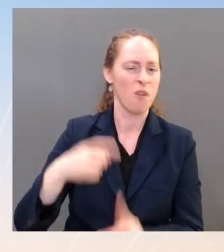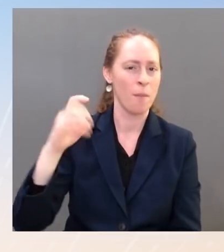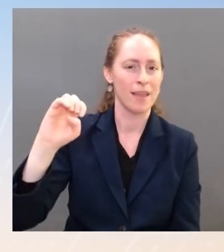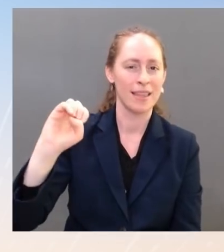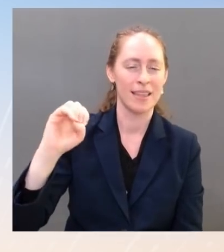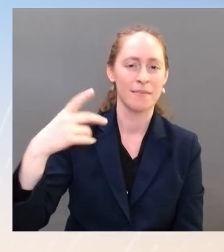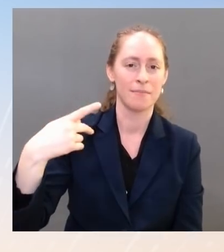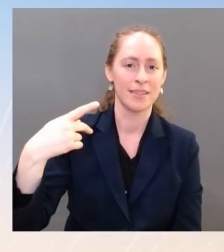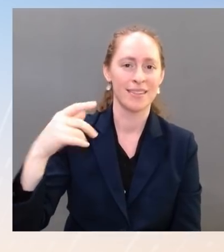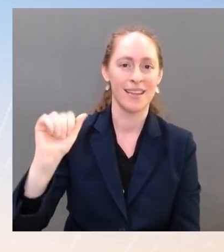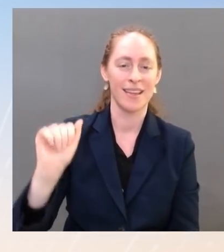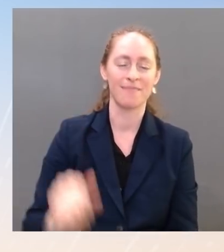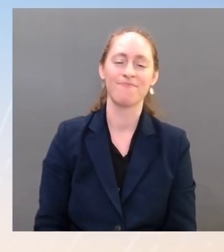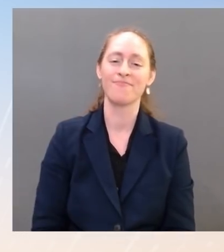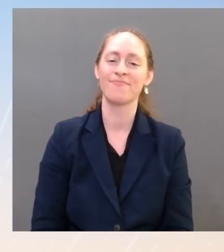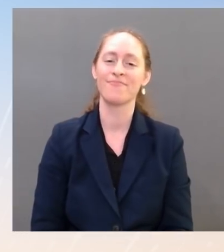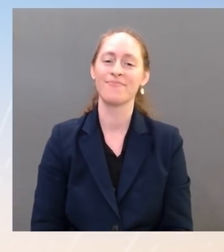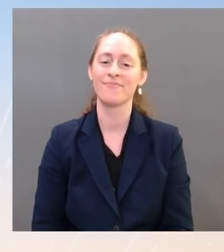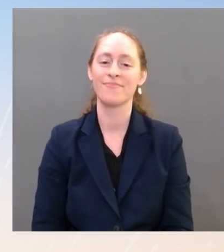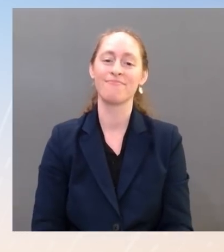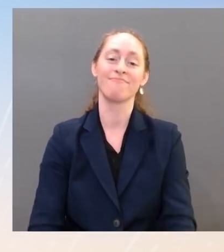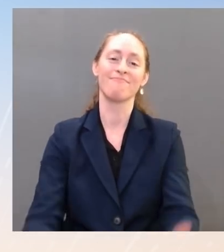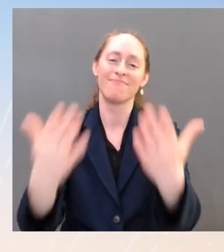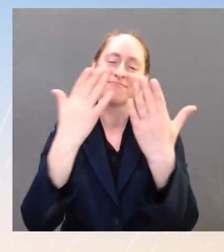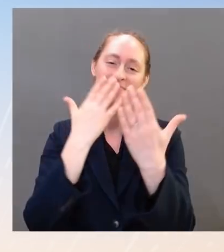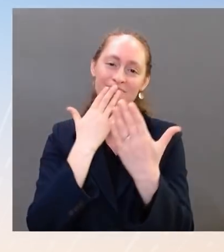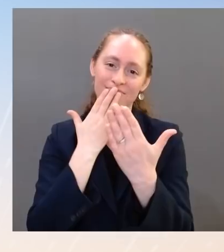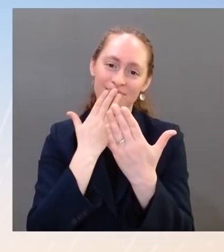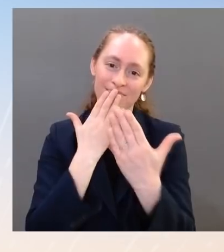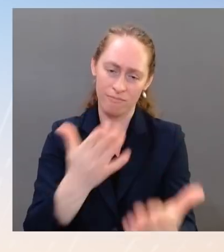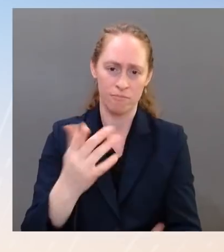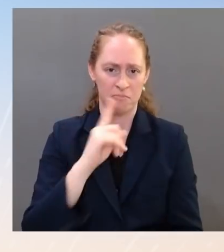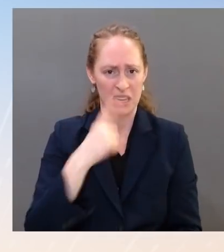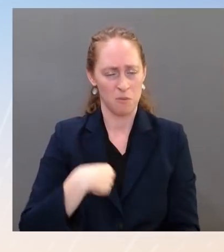we're making at EPA over the past six months. You know, just this year alone, we're going to make over